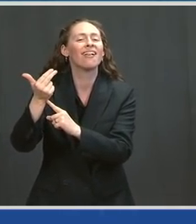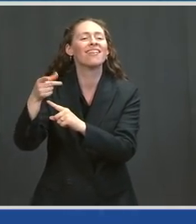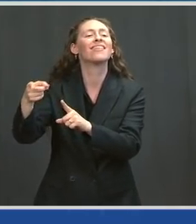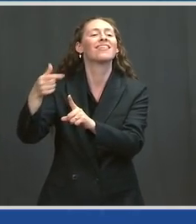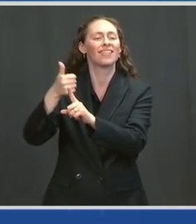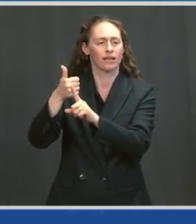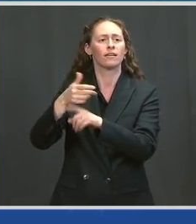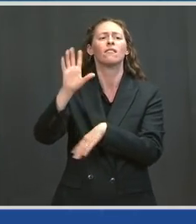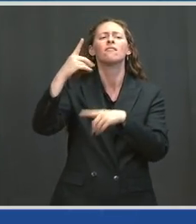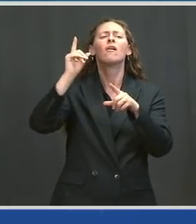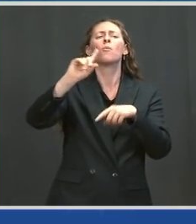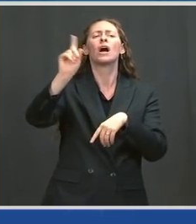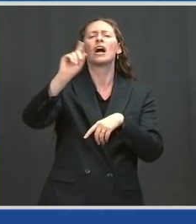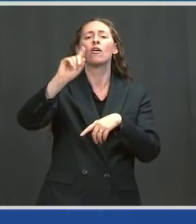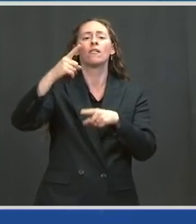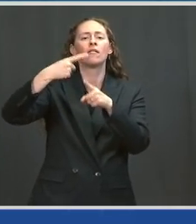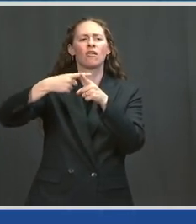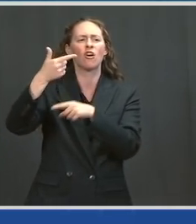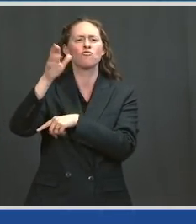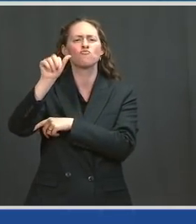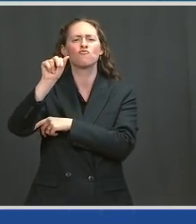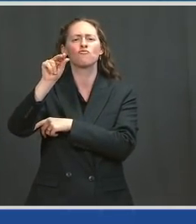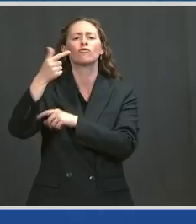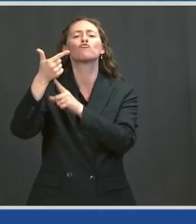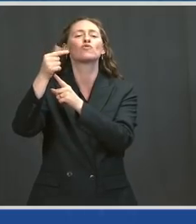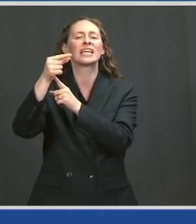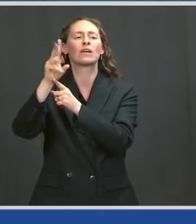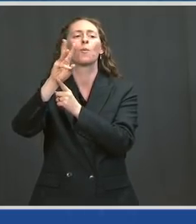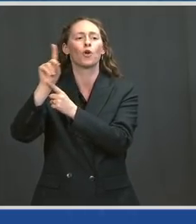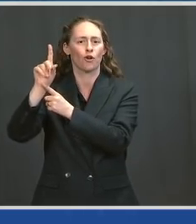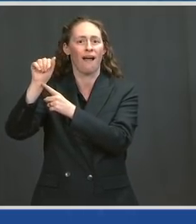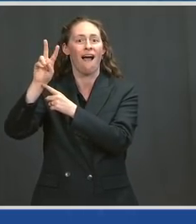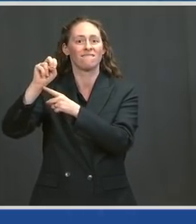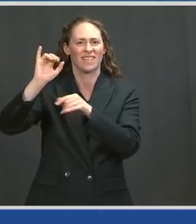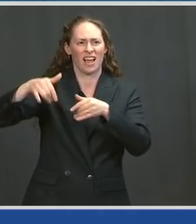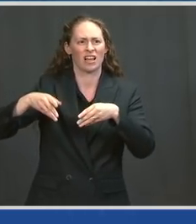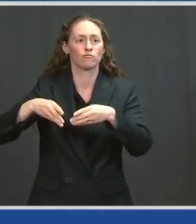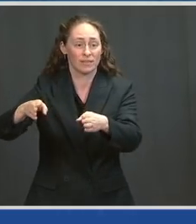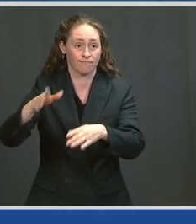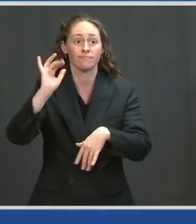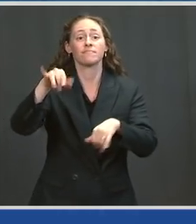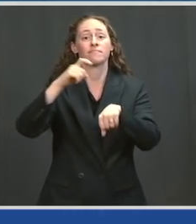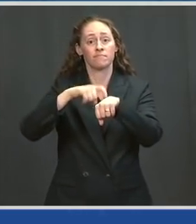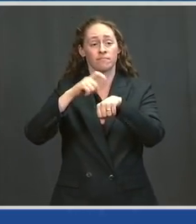was sacked and burned to the ground during the Tulsa race massacre of 1921,